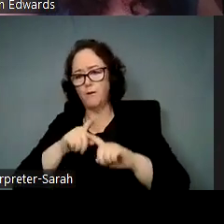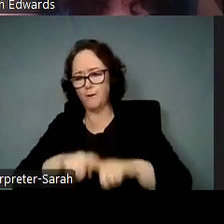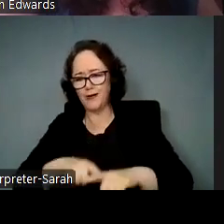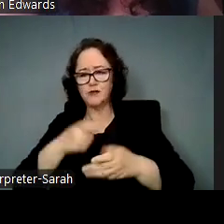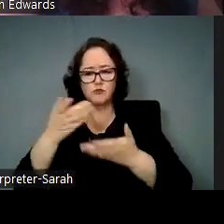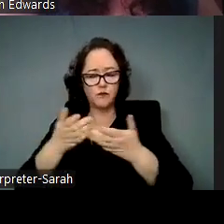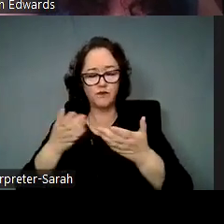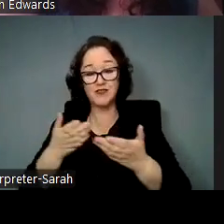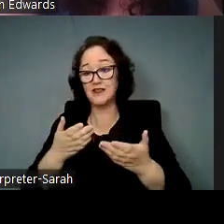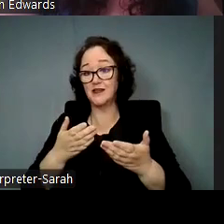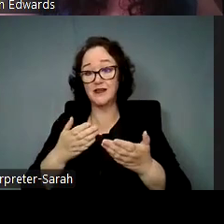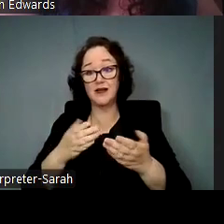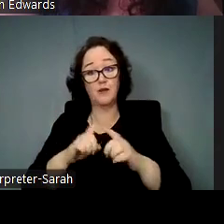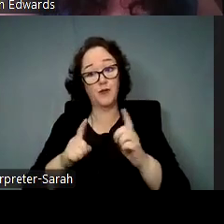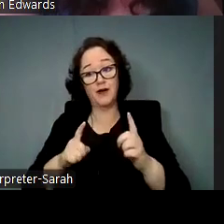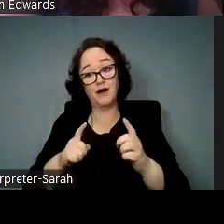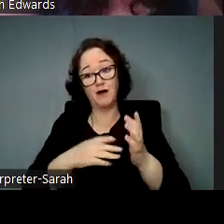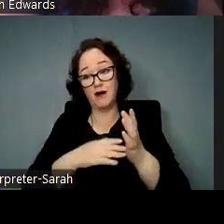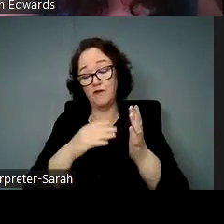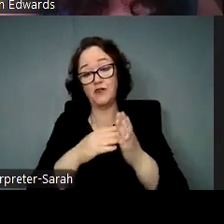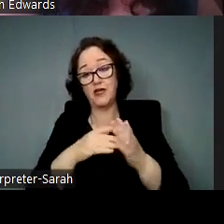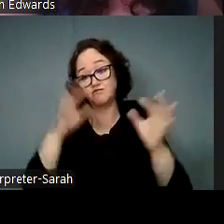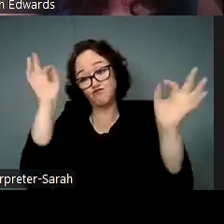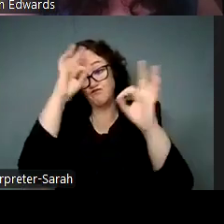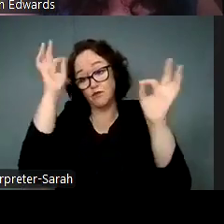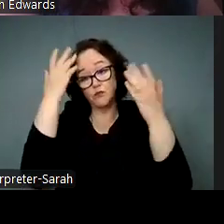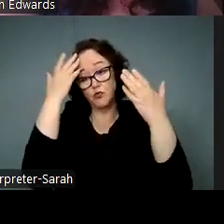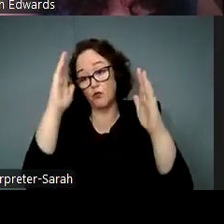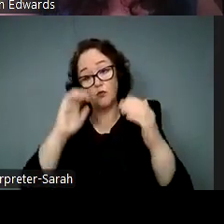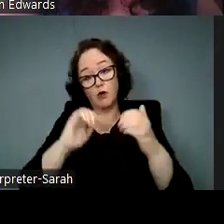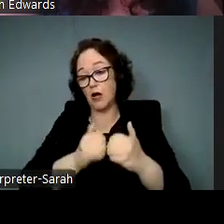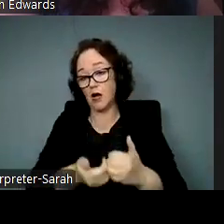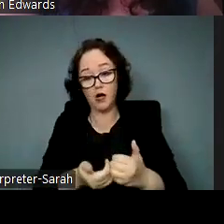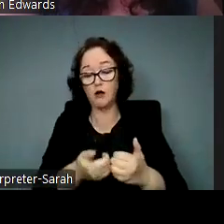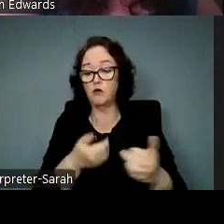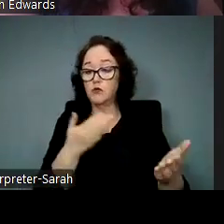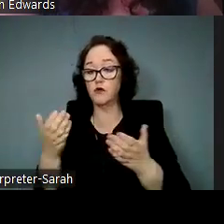services work in real life, and why some things don't work in a